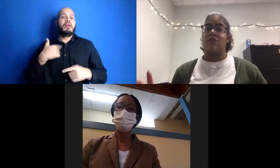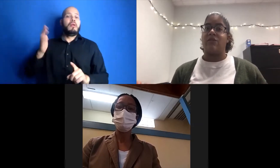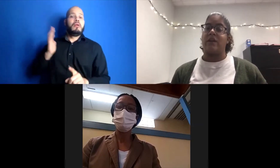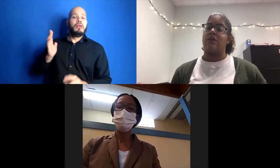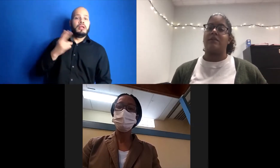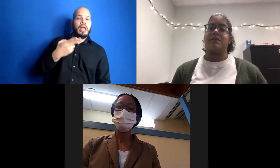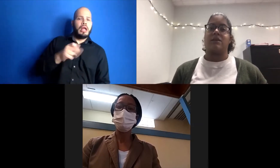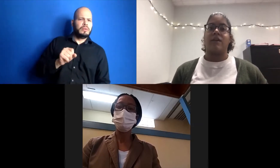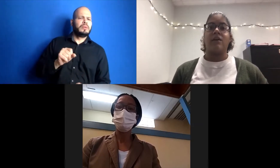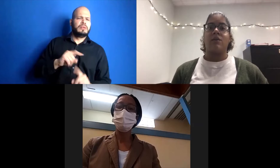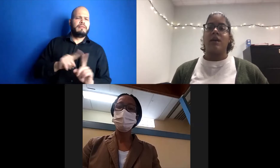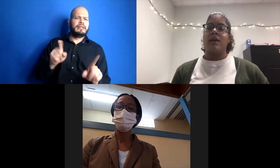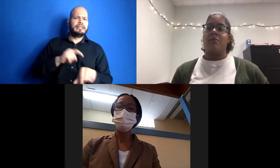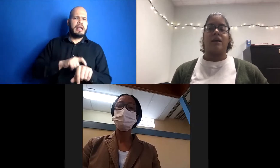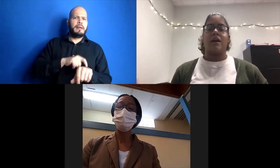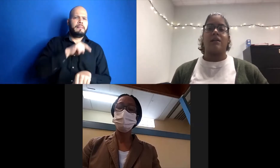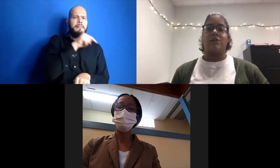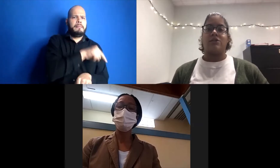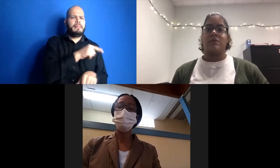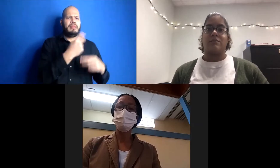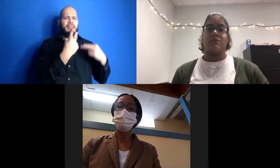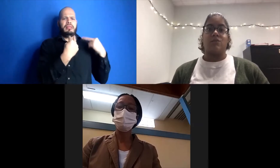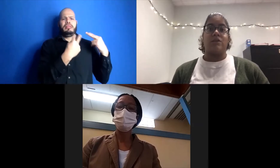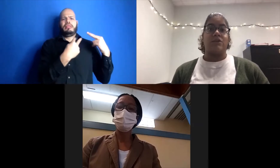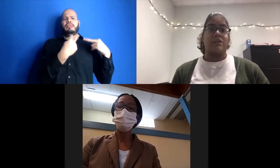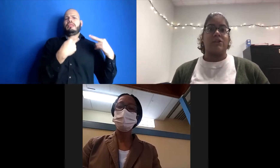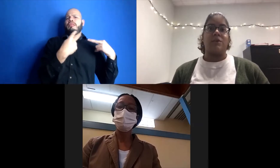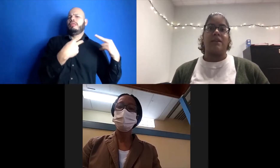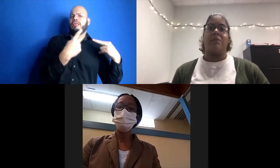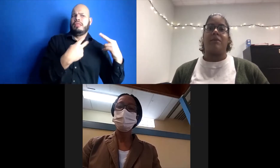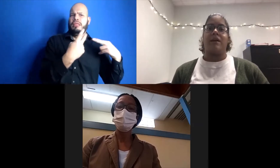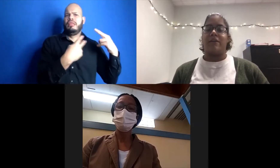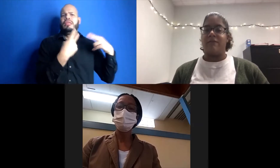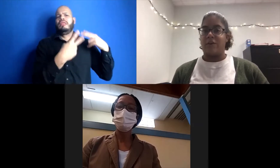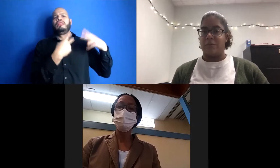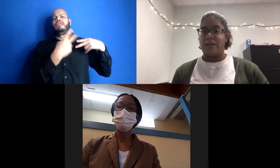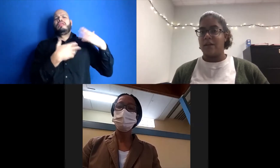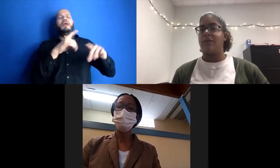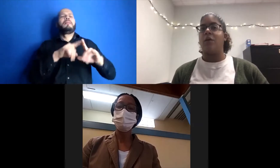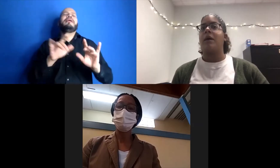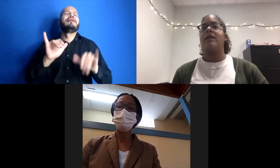figuring themselves out but in college we're still doing that but I figured myself out by then